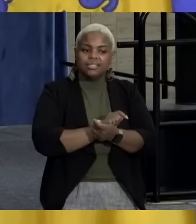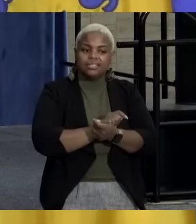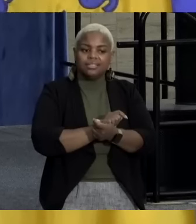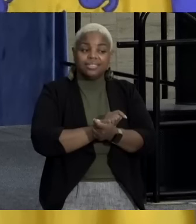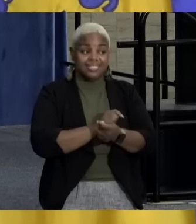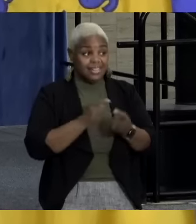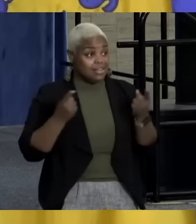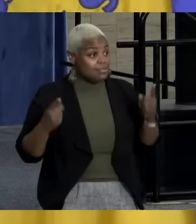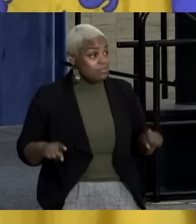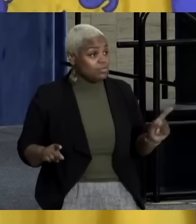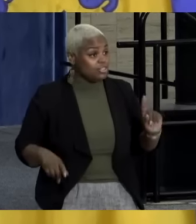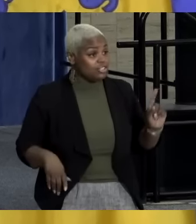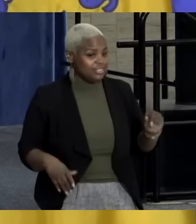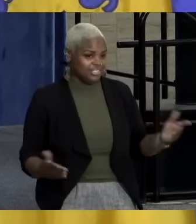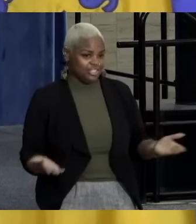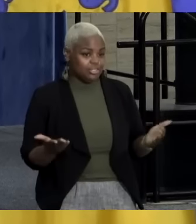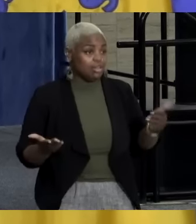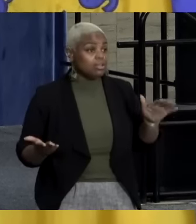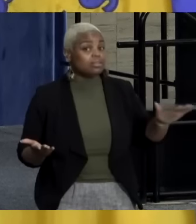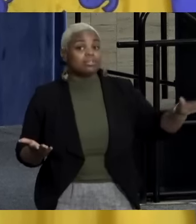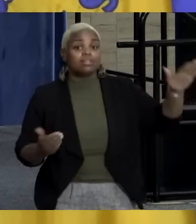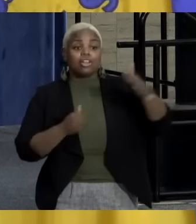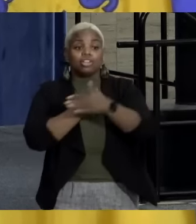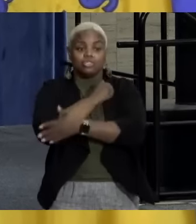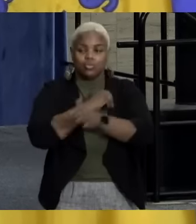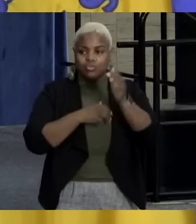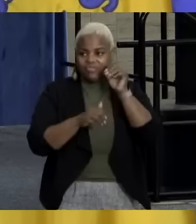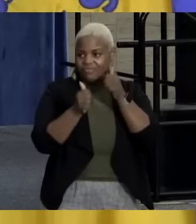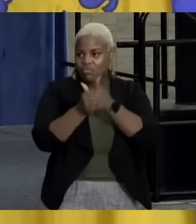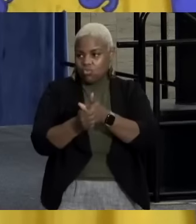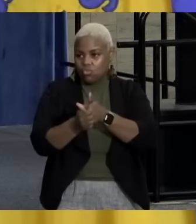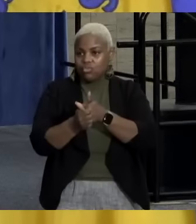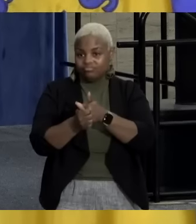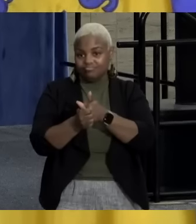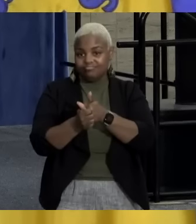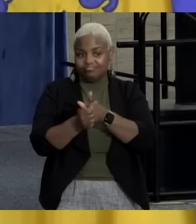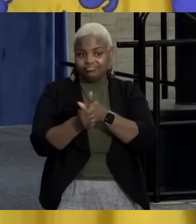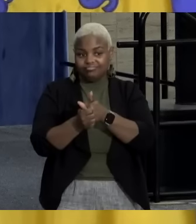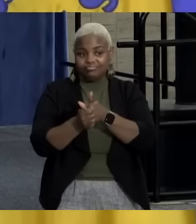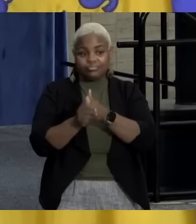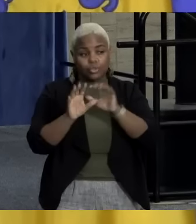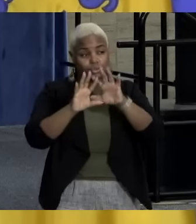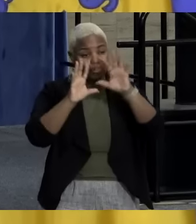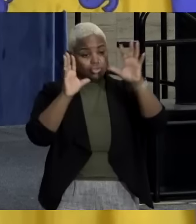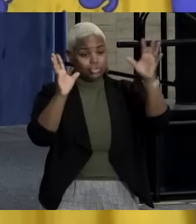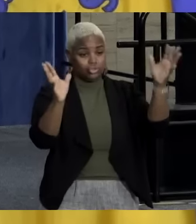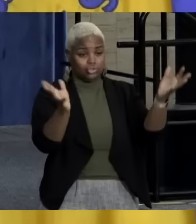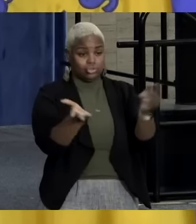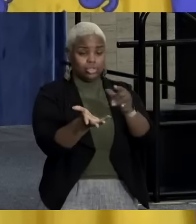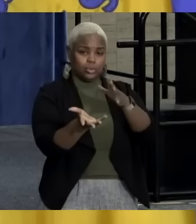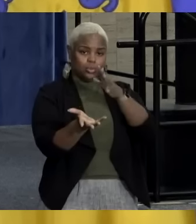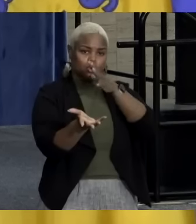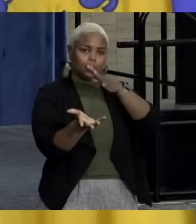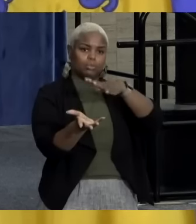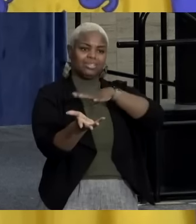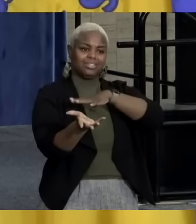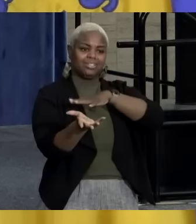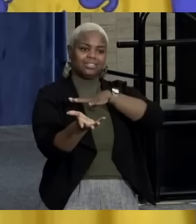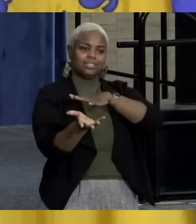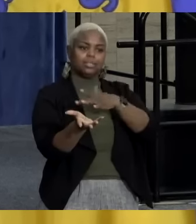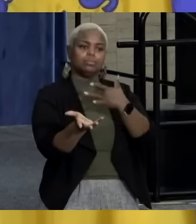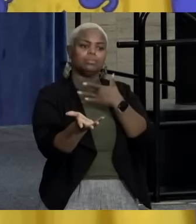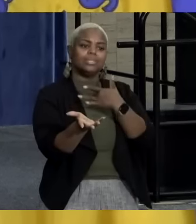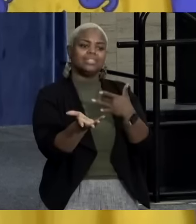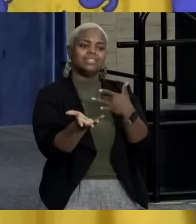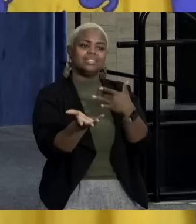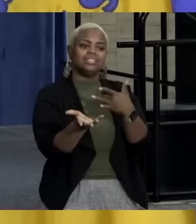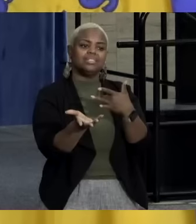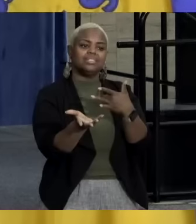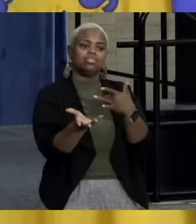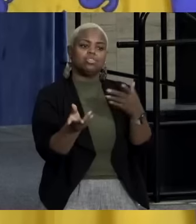in other countries too. Worldwide, women spend more years in ill health than men, despite having